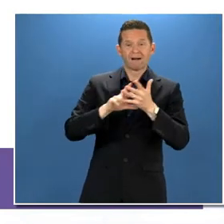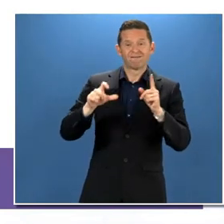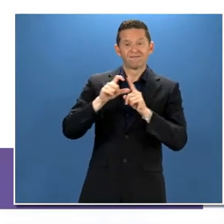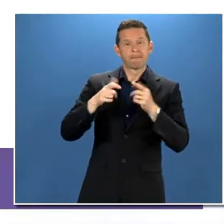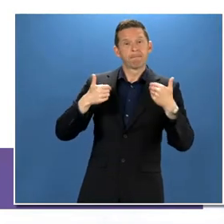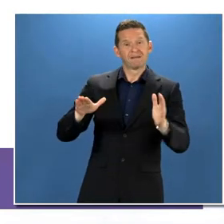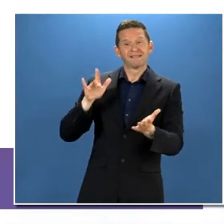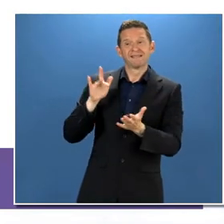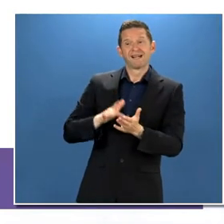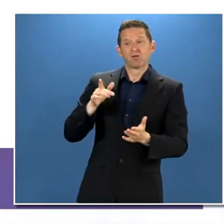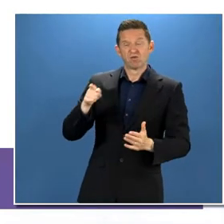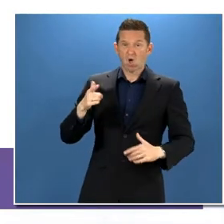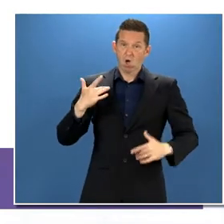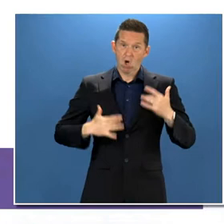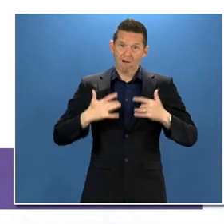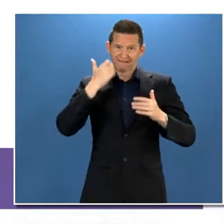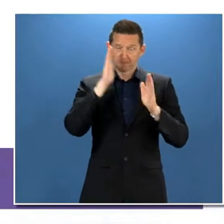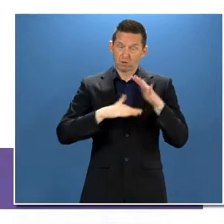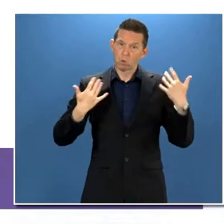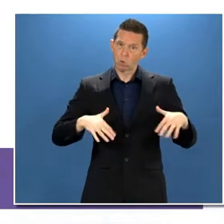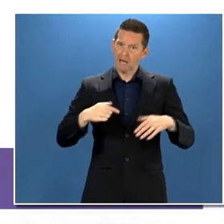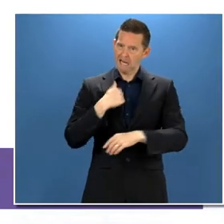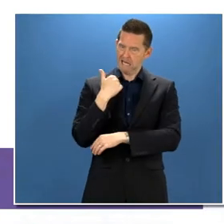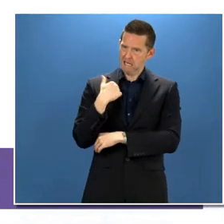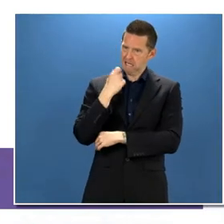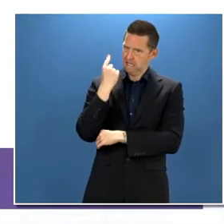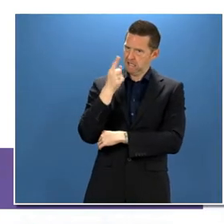I did get an appreciation of how people with a spinal cord injury may live